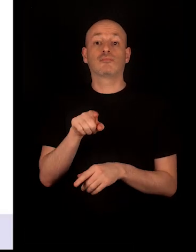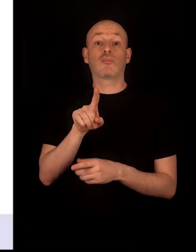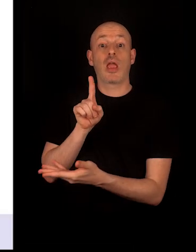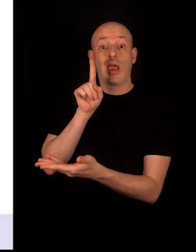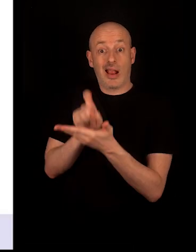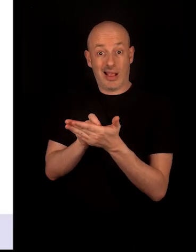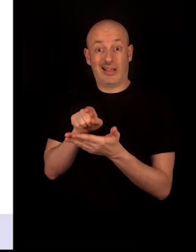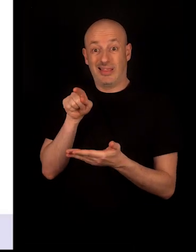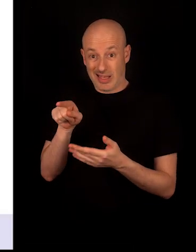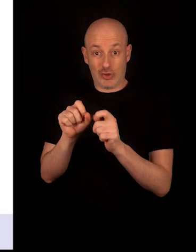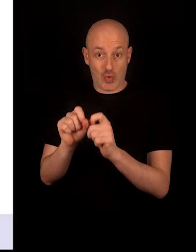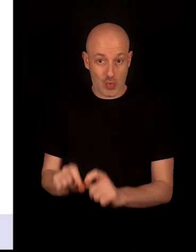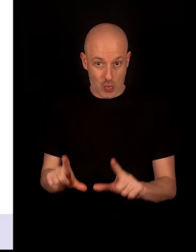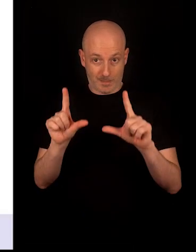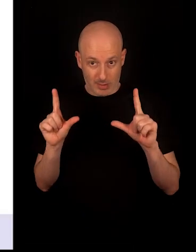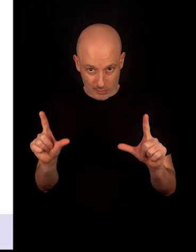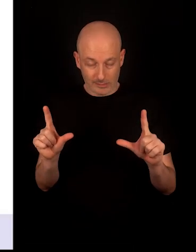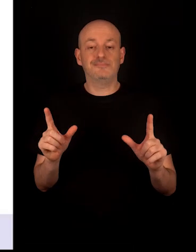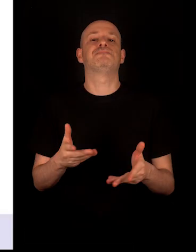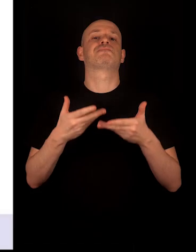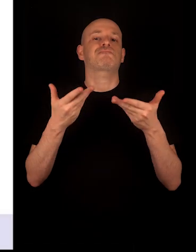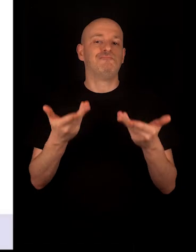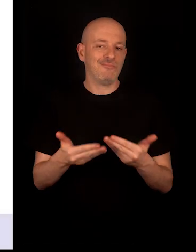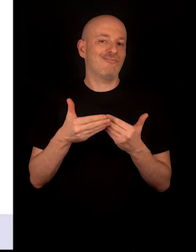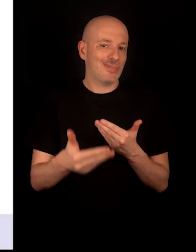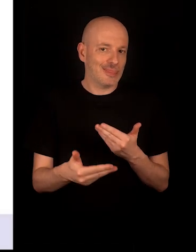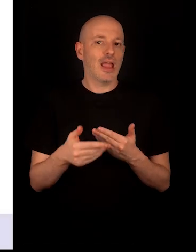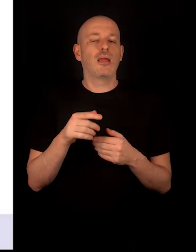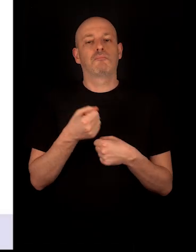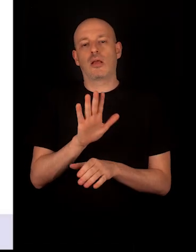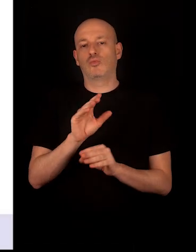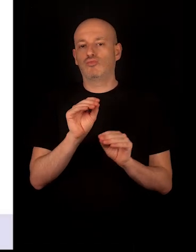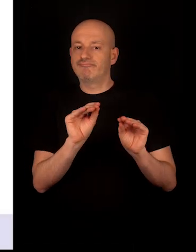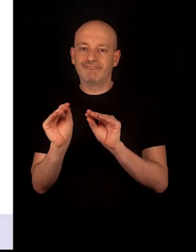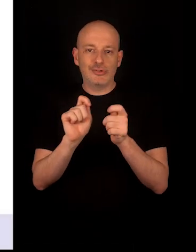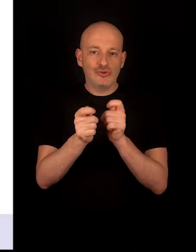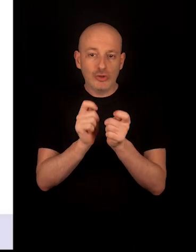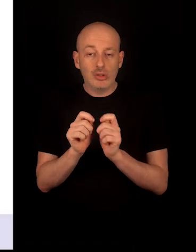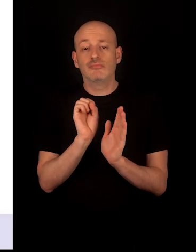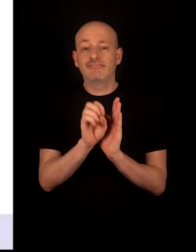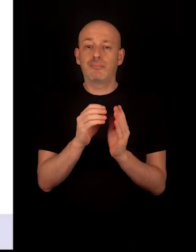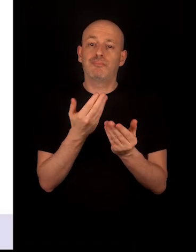So if you click on that, you will be able to open it and then make your changes, upload your proofs